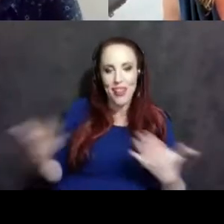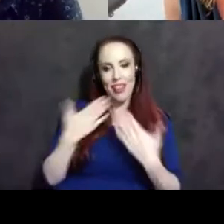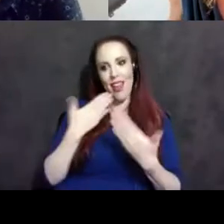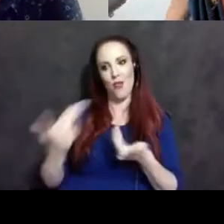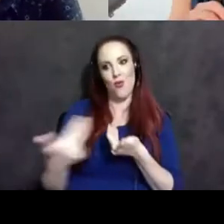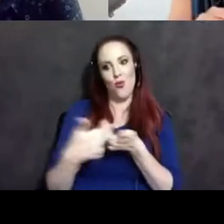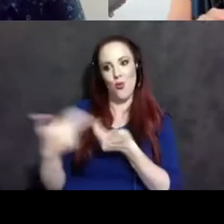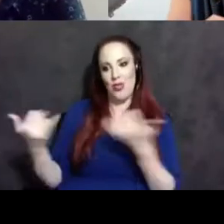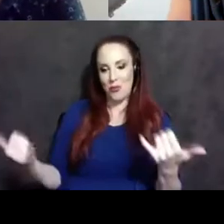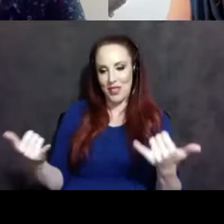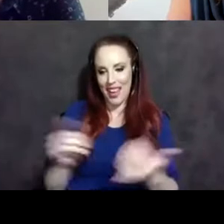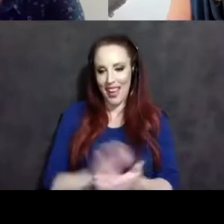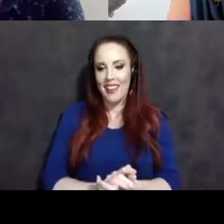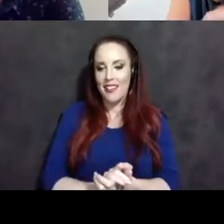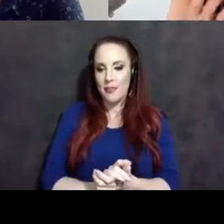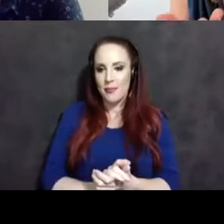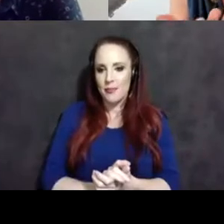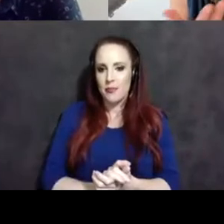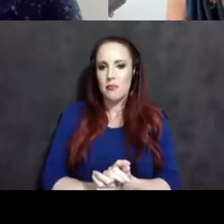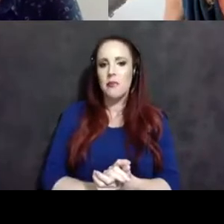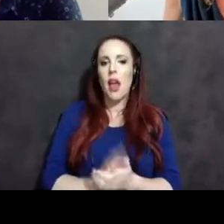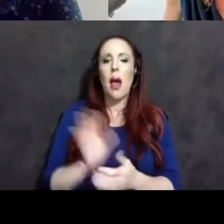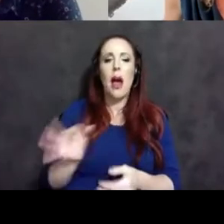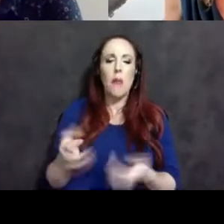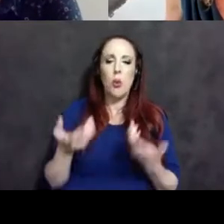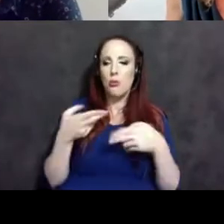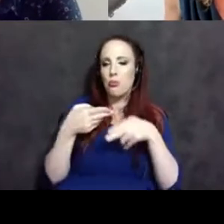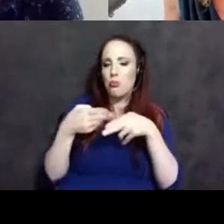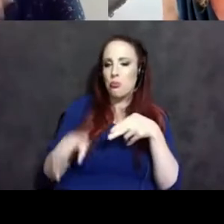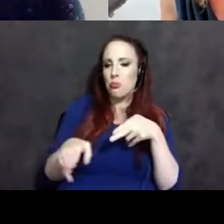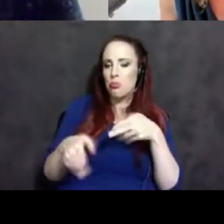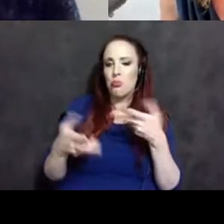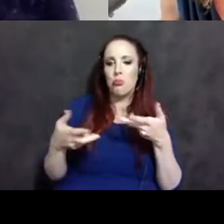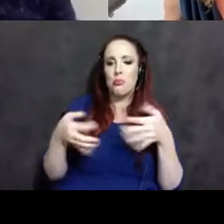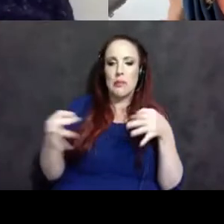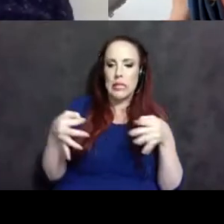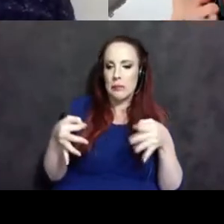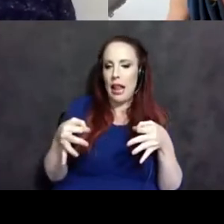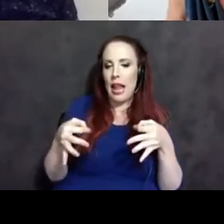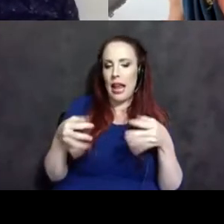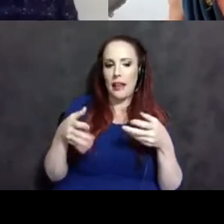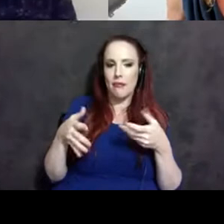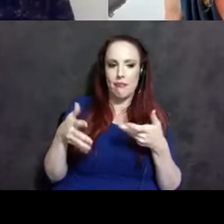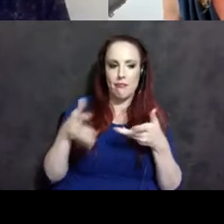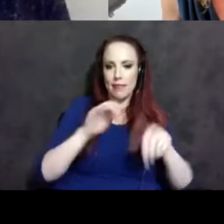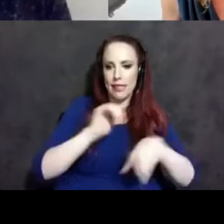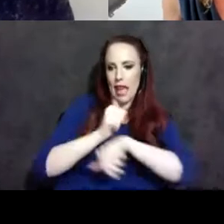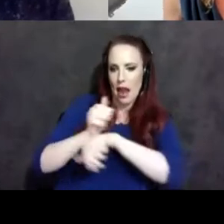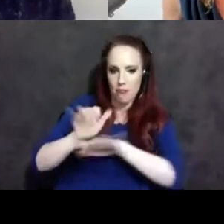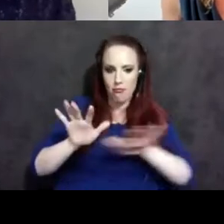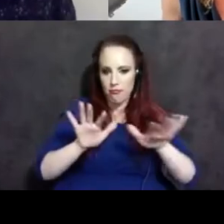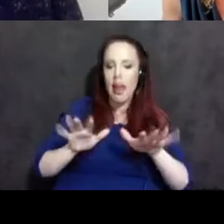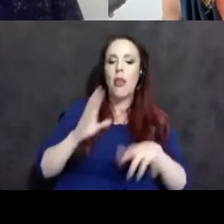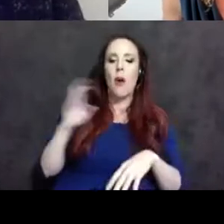I'm going to say a few quick words, logistics wise, and we'll come back and get started.